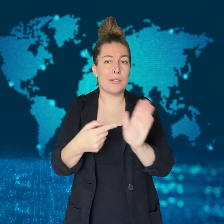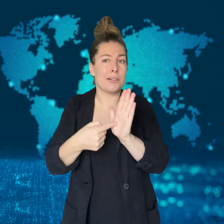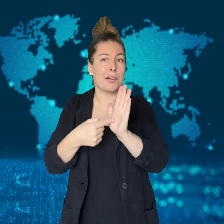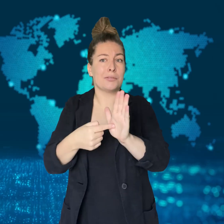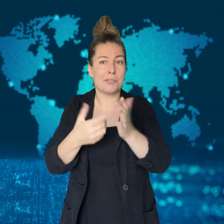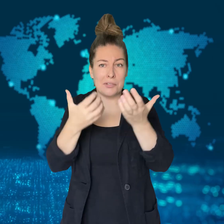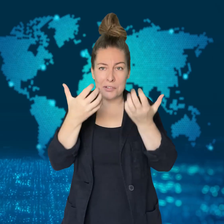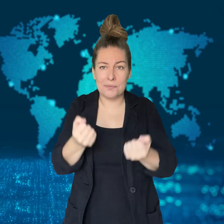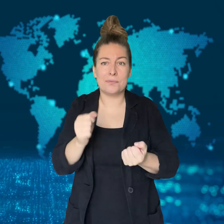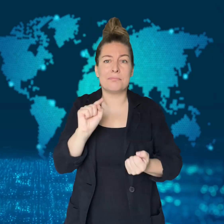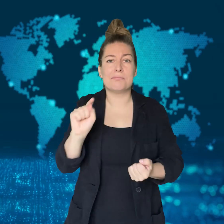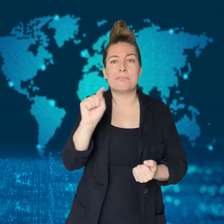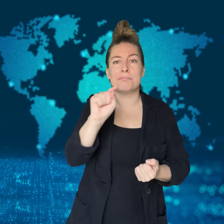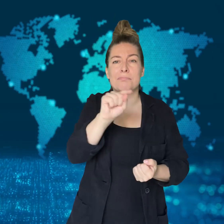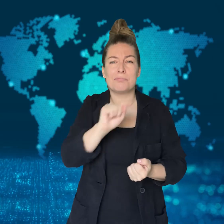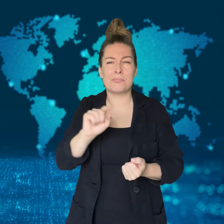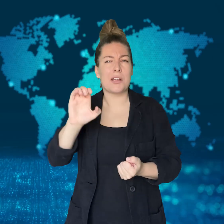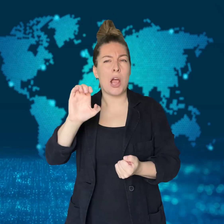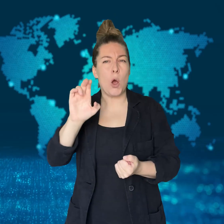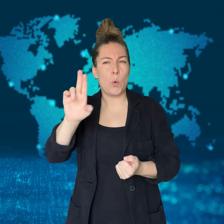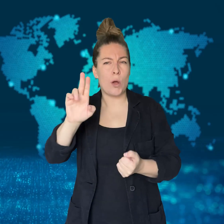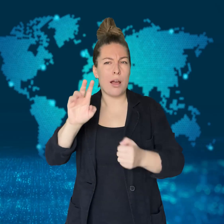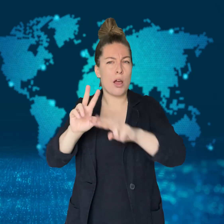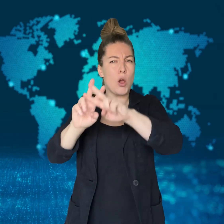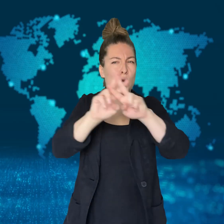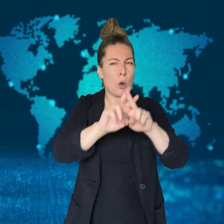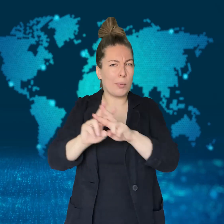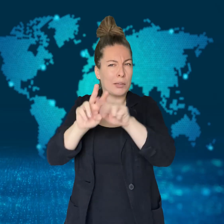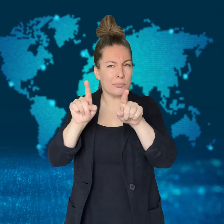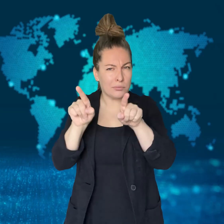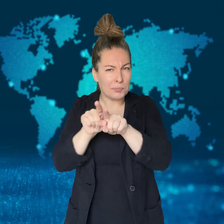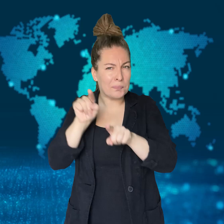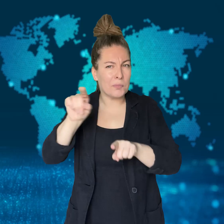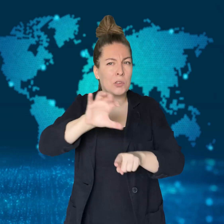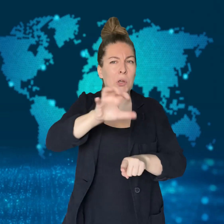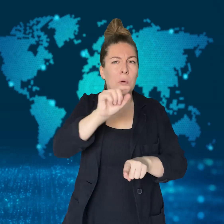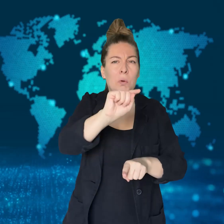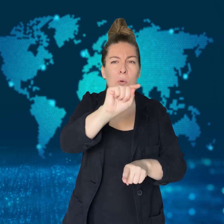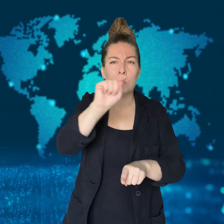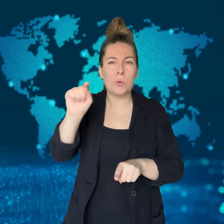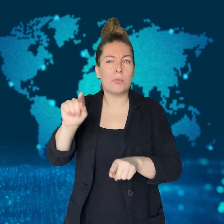Some other countries have similar compensation rules,